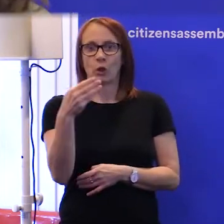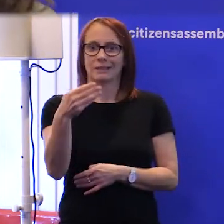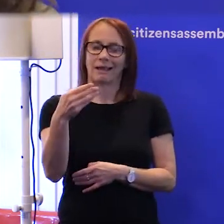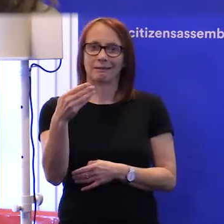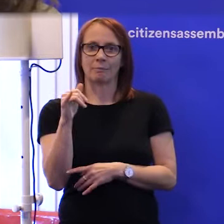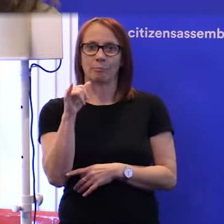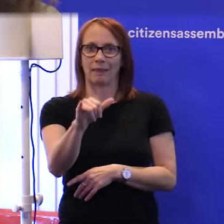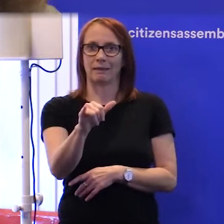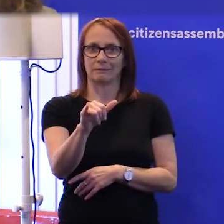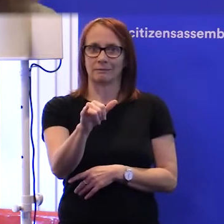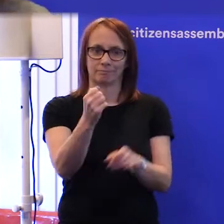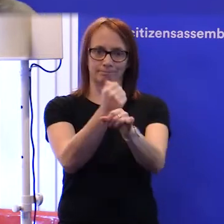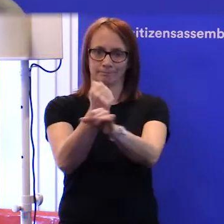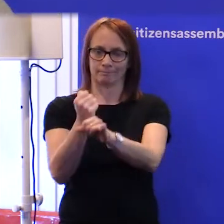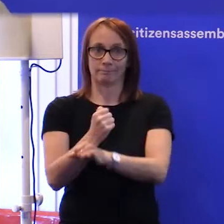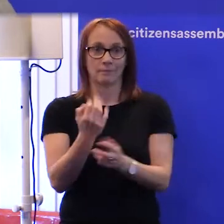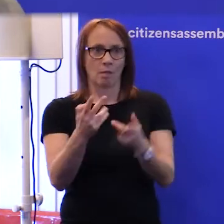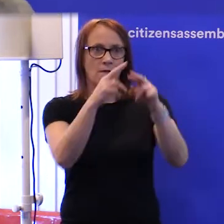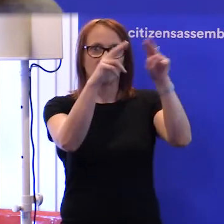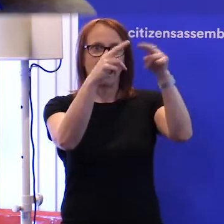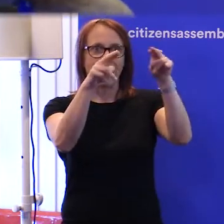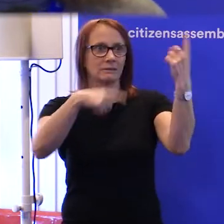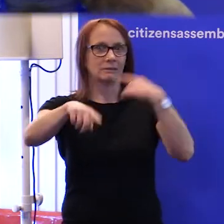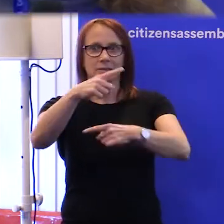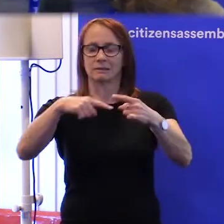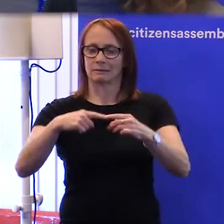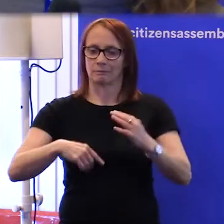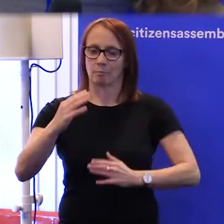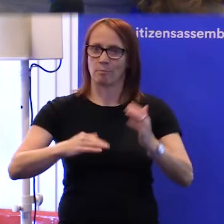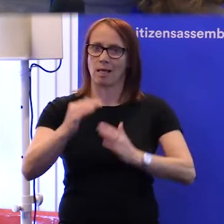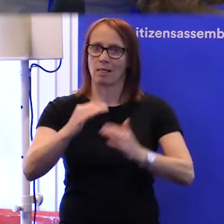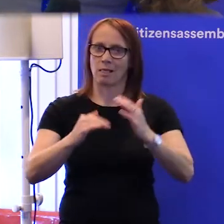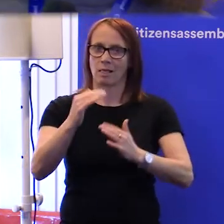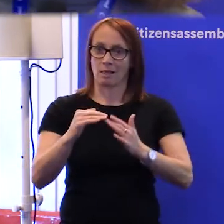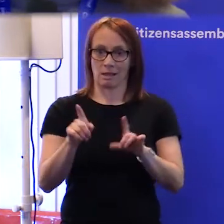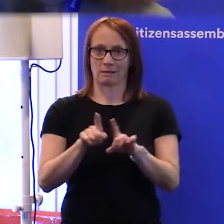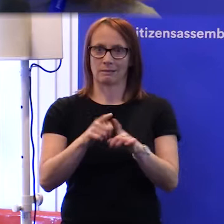and many of the tenements in the area around here were built by a beard more